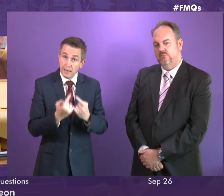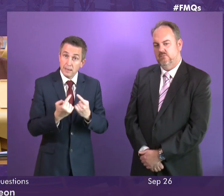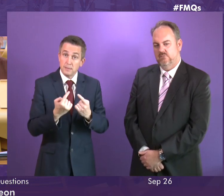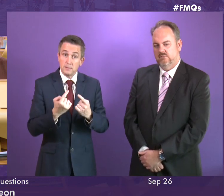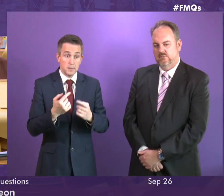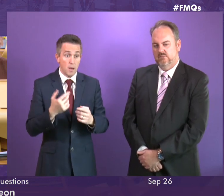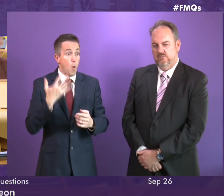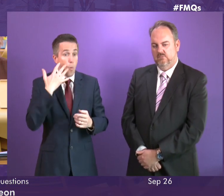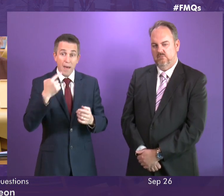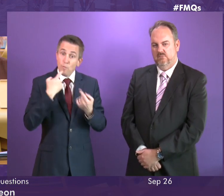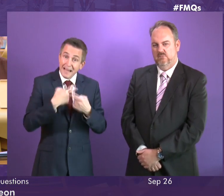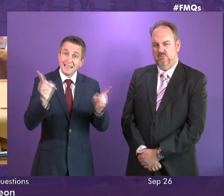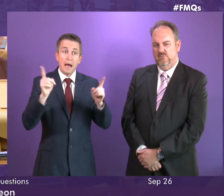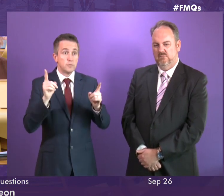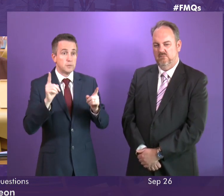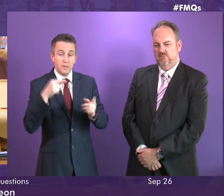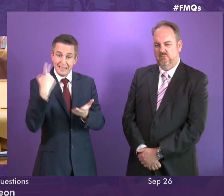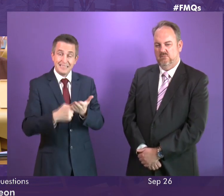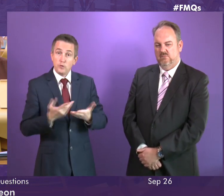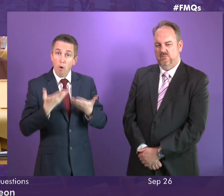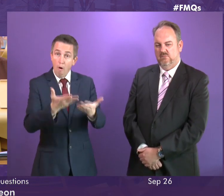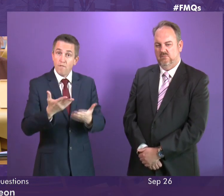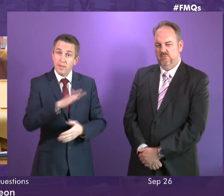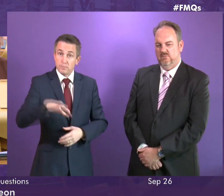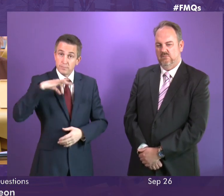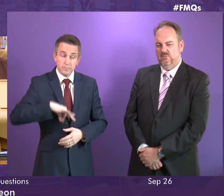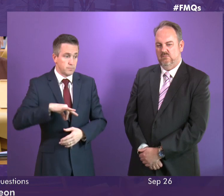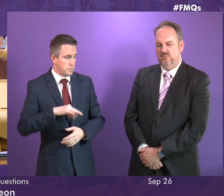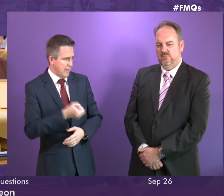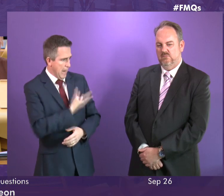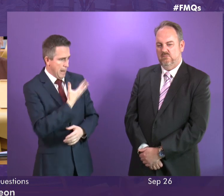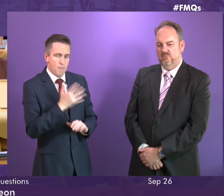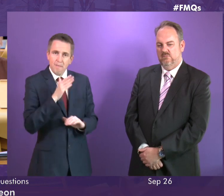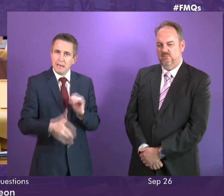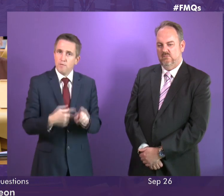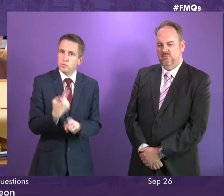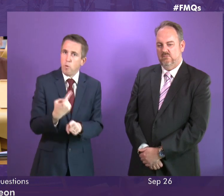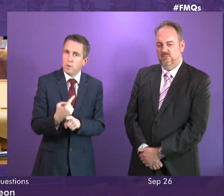we announced the decision to introduce it, I have not heard a single member on the Labour benches talk about it.